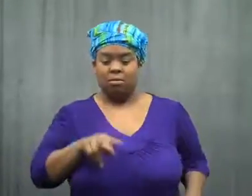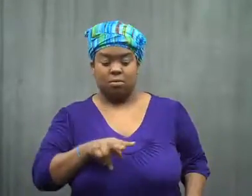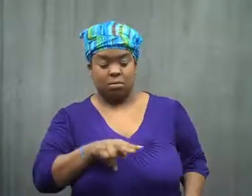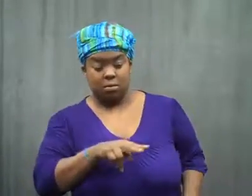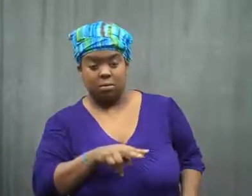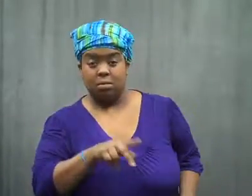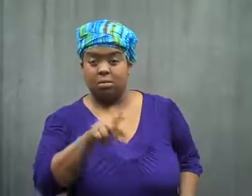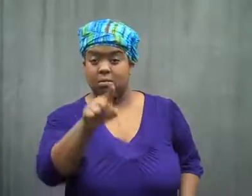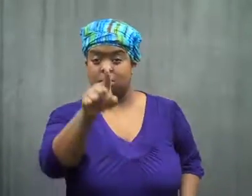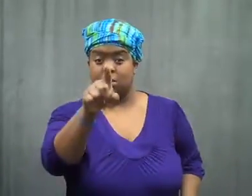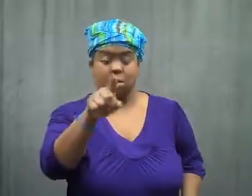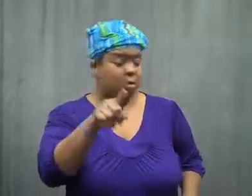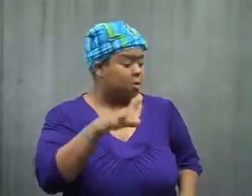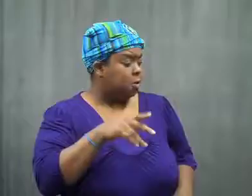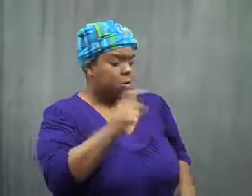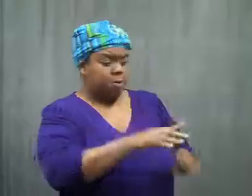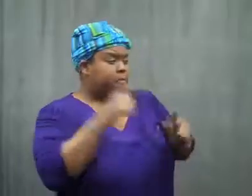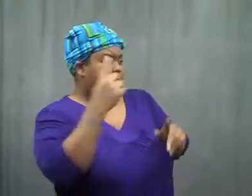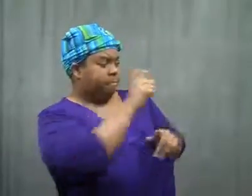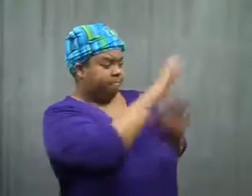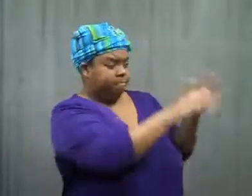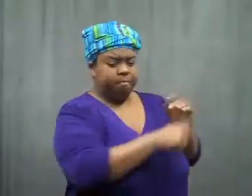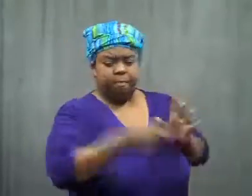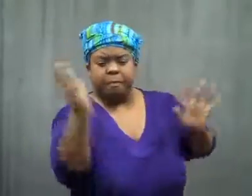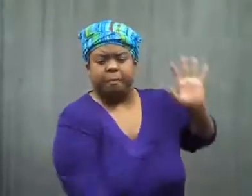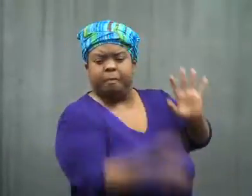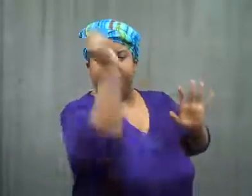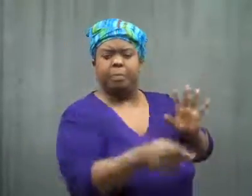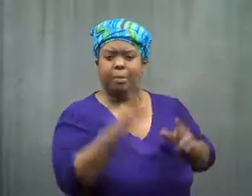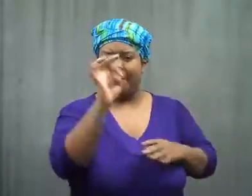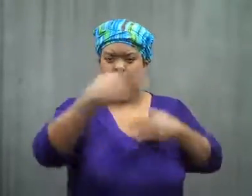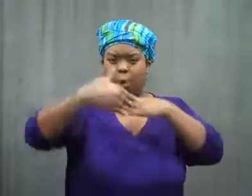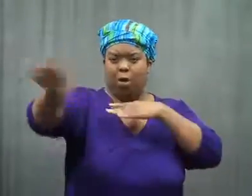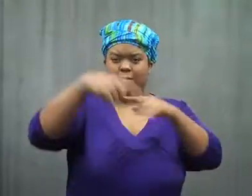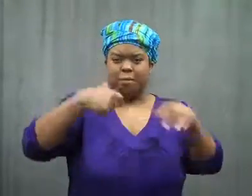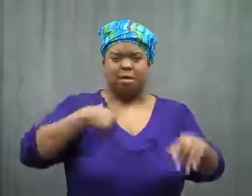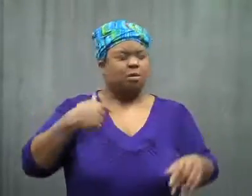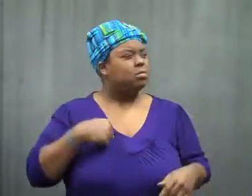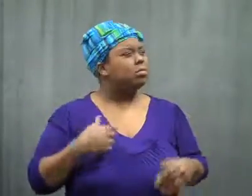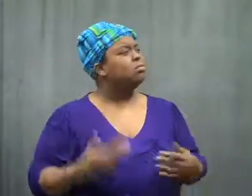She pointed at me, then went inside and came back and swatted the bee away from me.